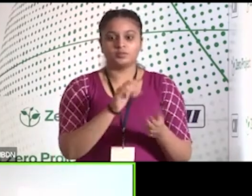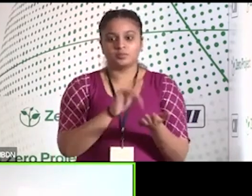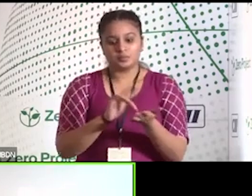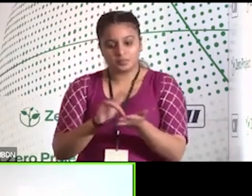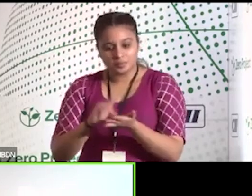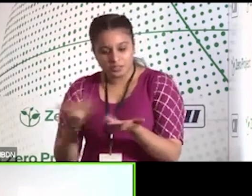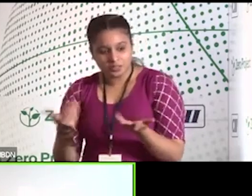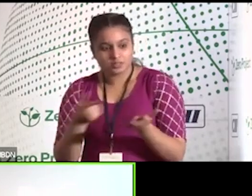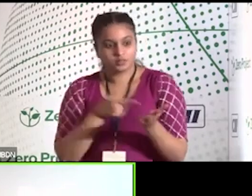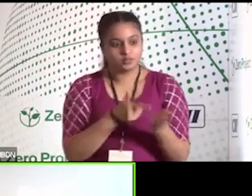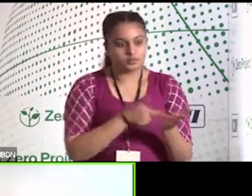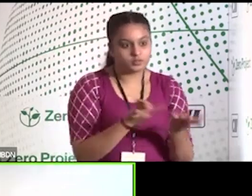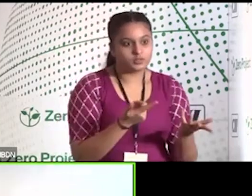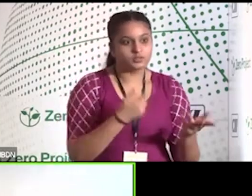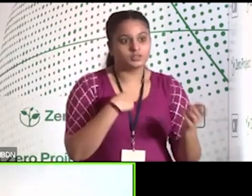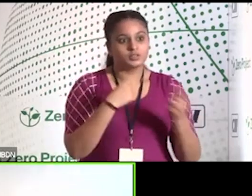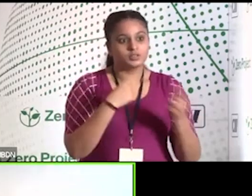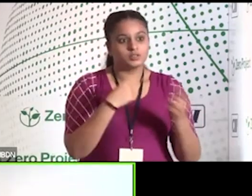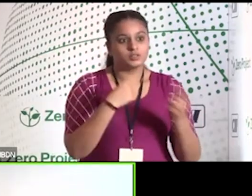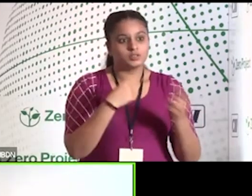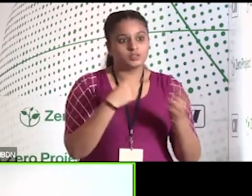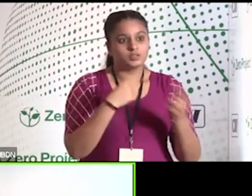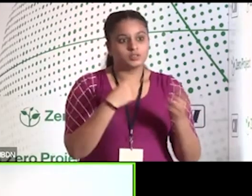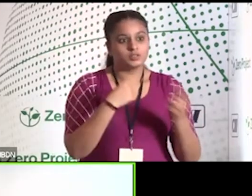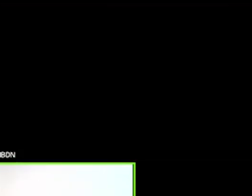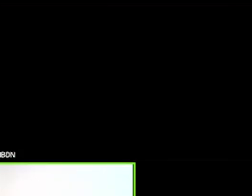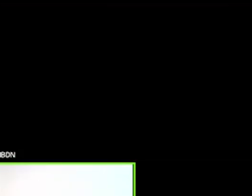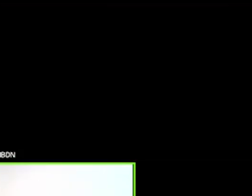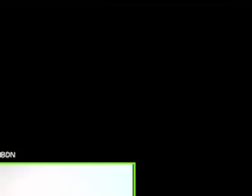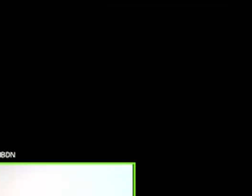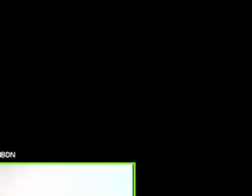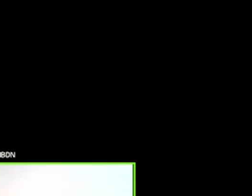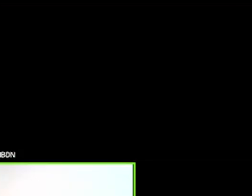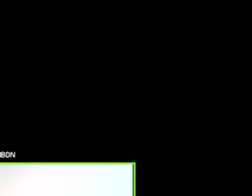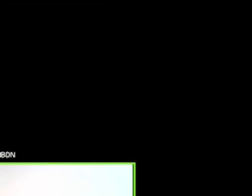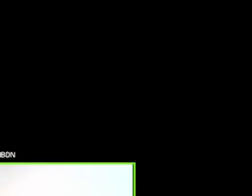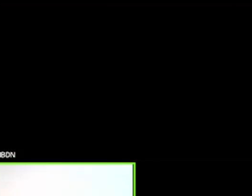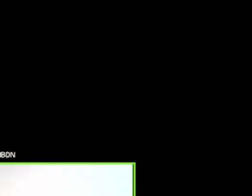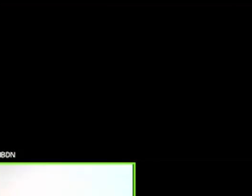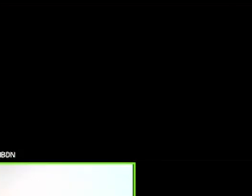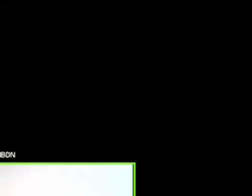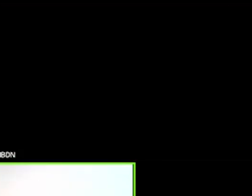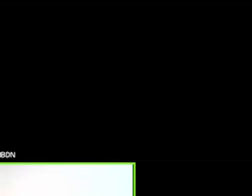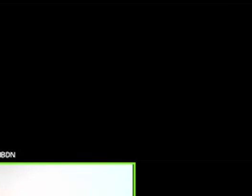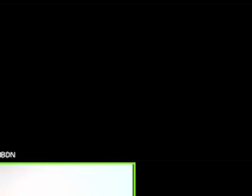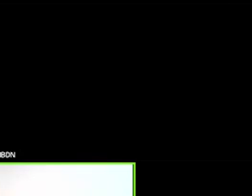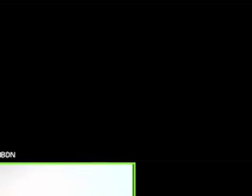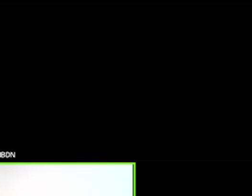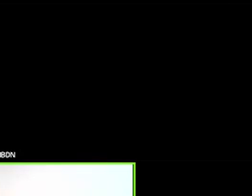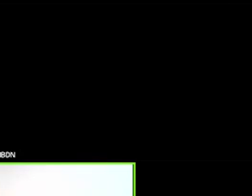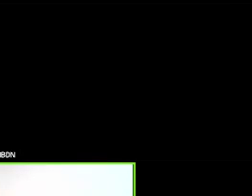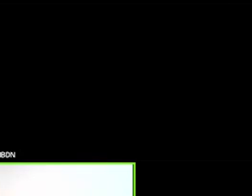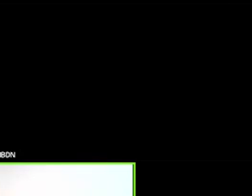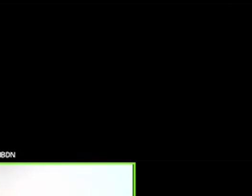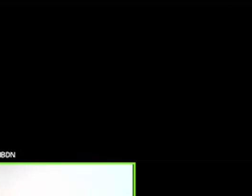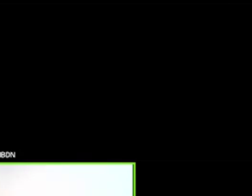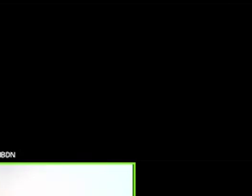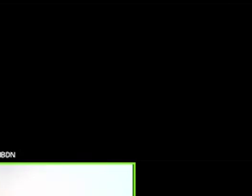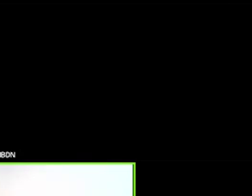started talking because she goes and she talks to the women. The language has been never bedded. And that's where the Saheli program emerged.